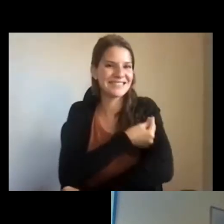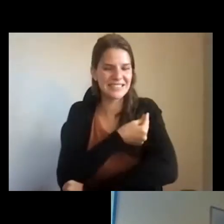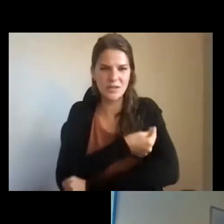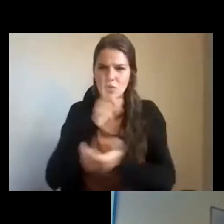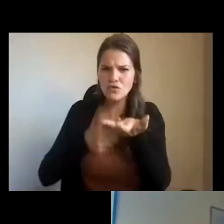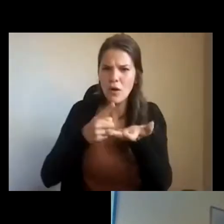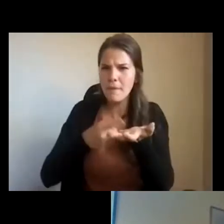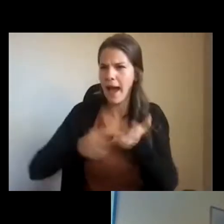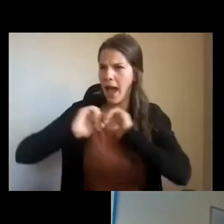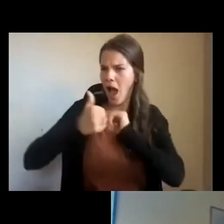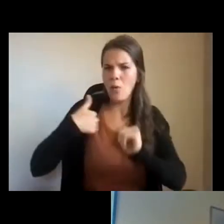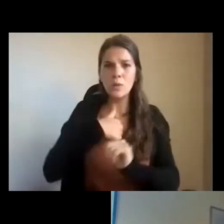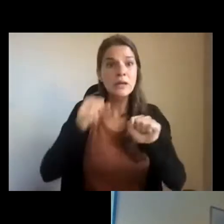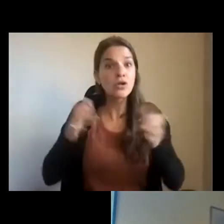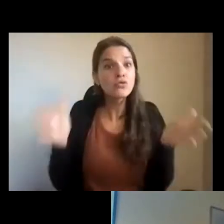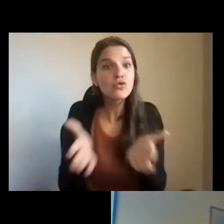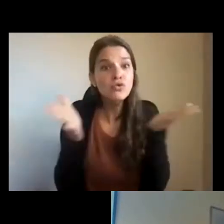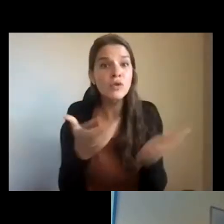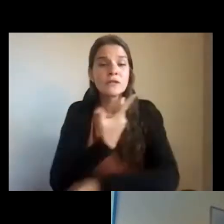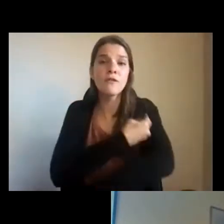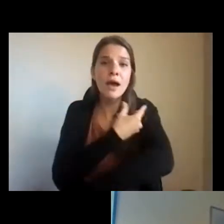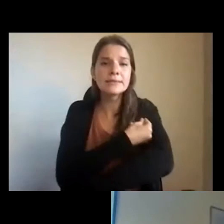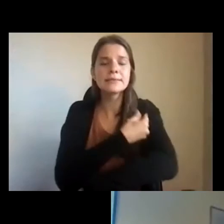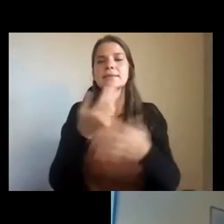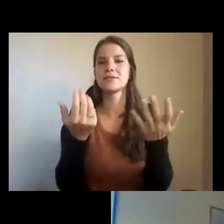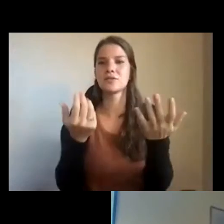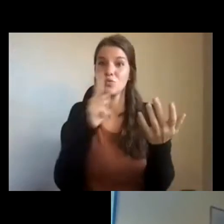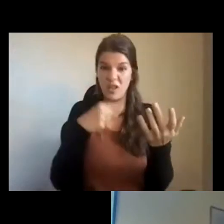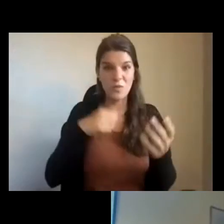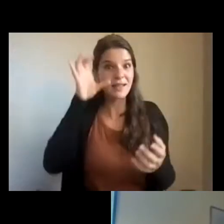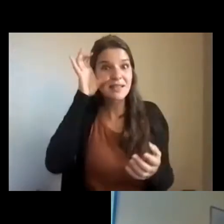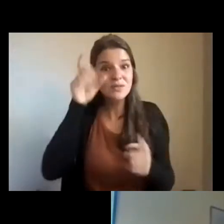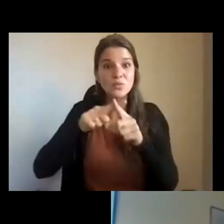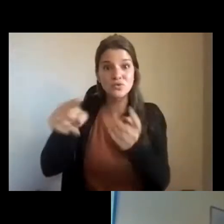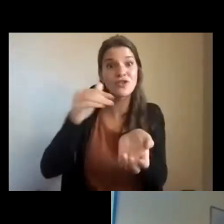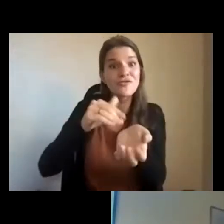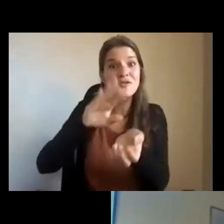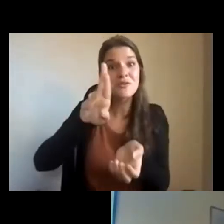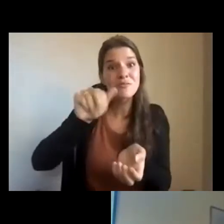and how can we encourage everyone to be vaccinated. We listened to Dr. Branche we listened to Dr. Taubman